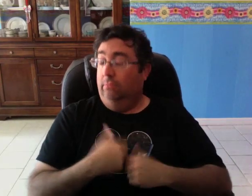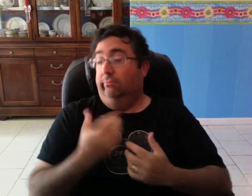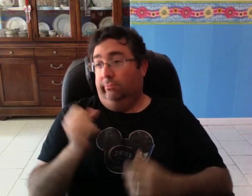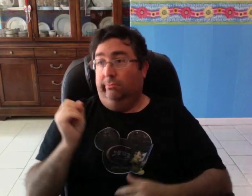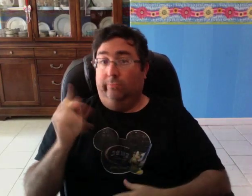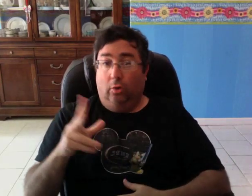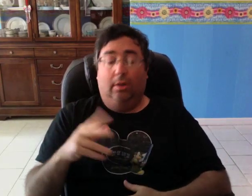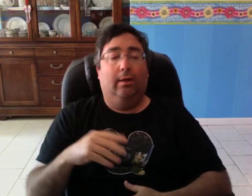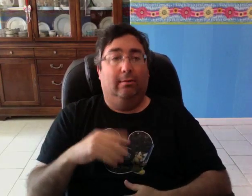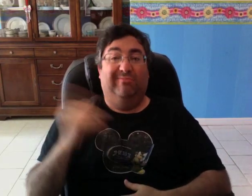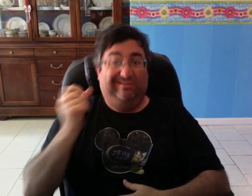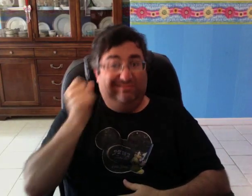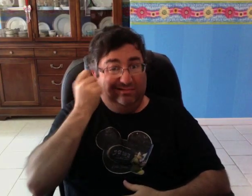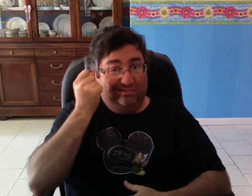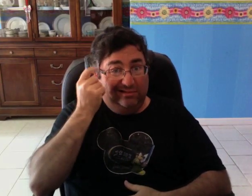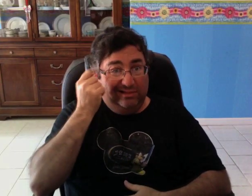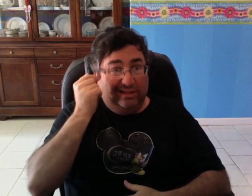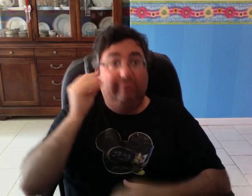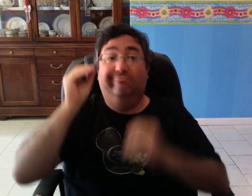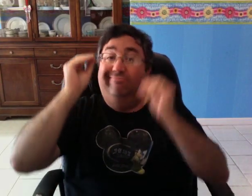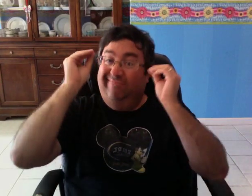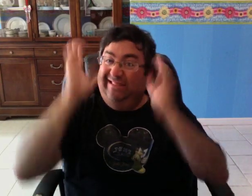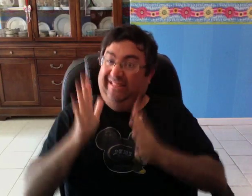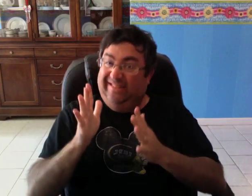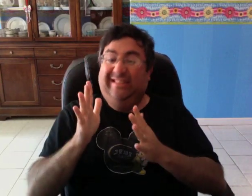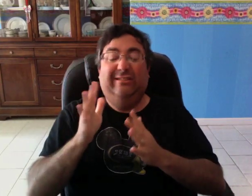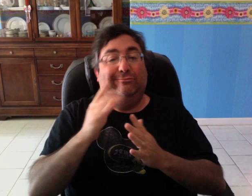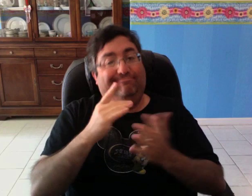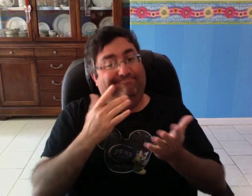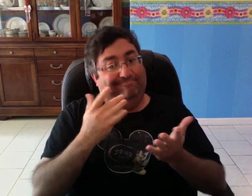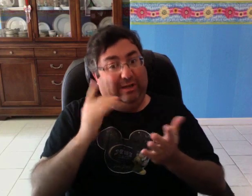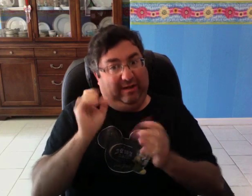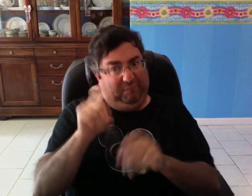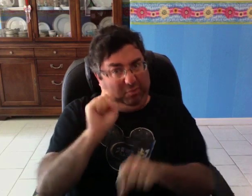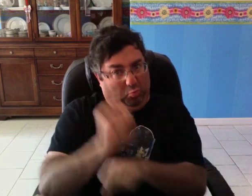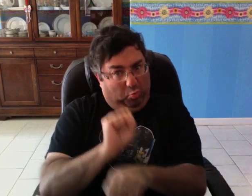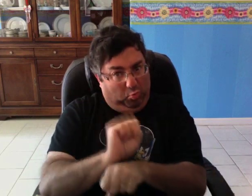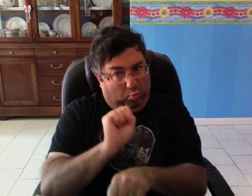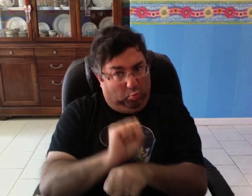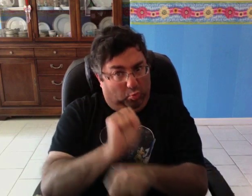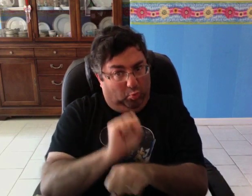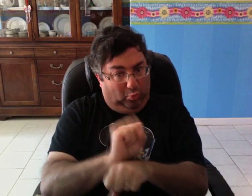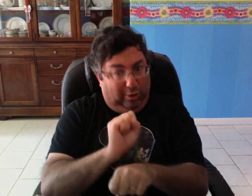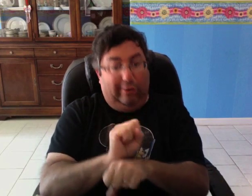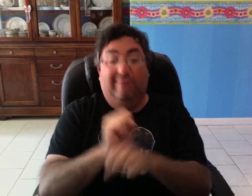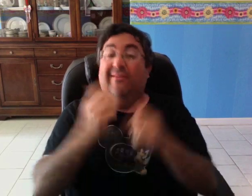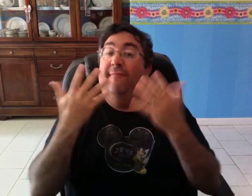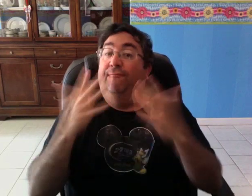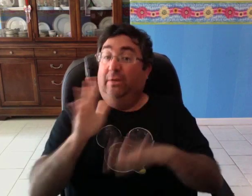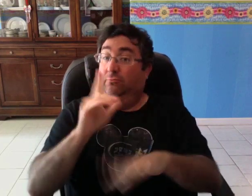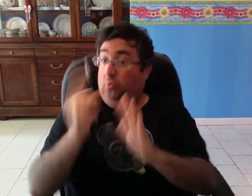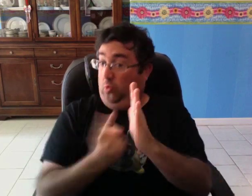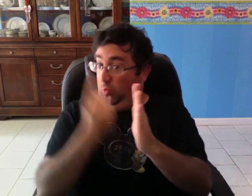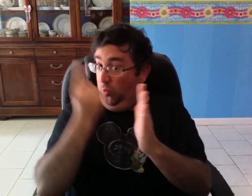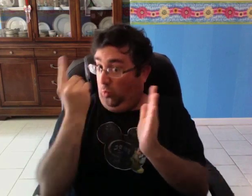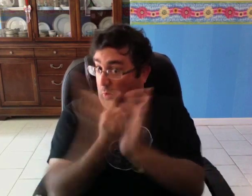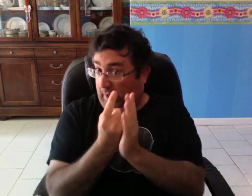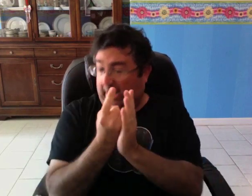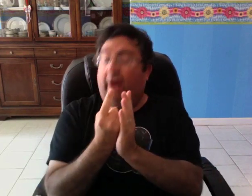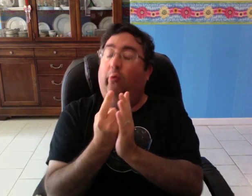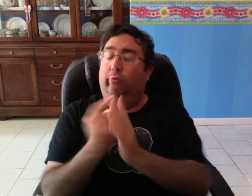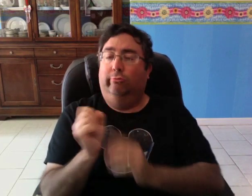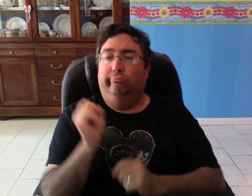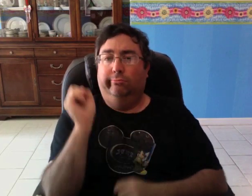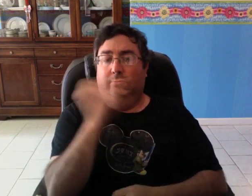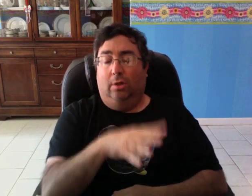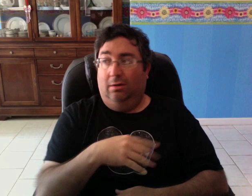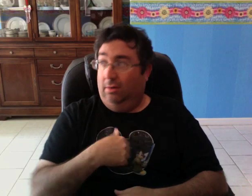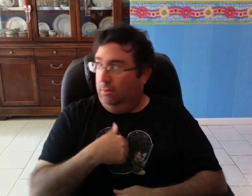That was fine with me. But my teacher said that he had to finish work, which would not be for another hour.